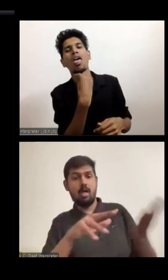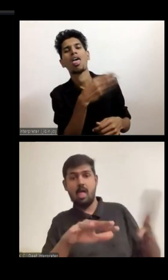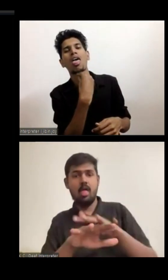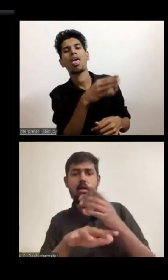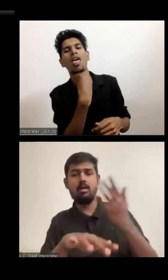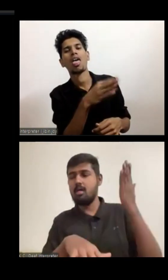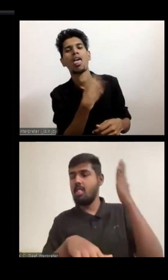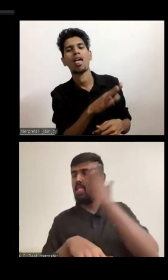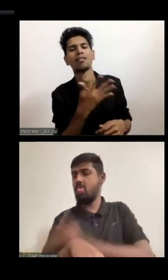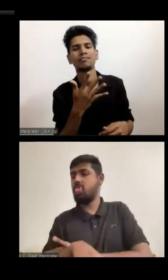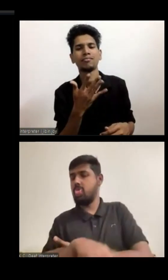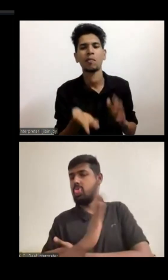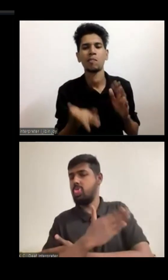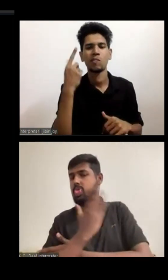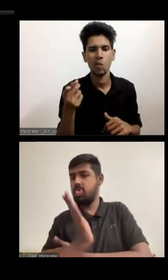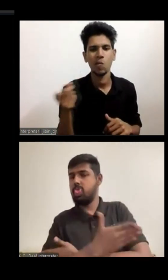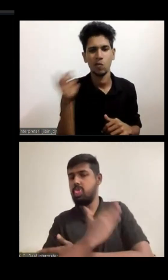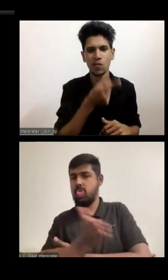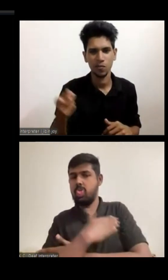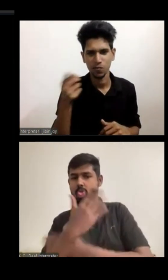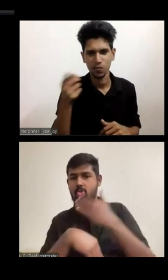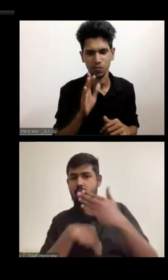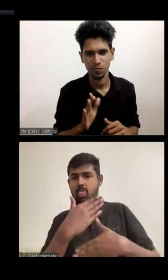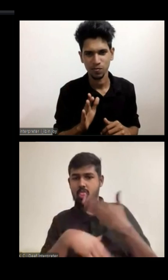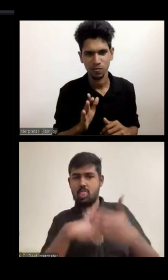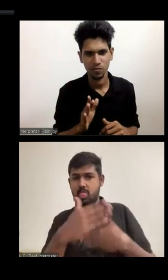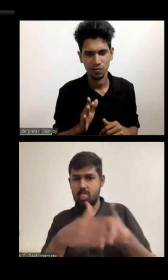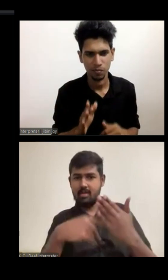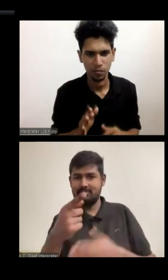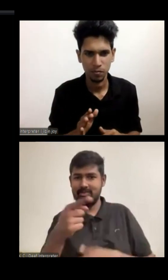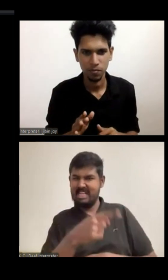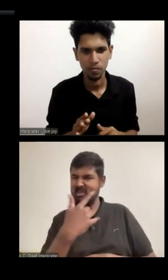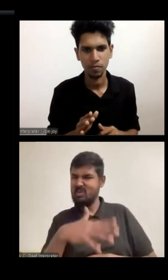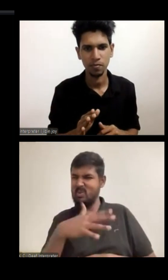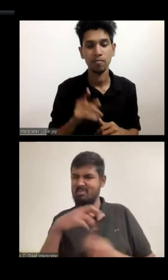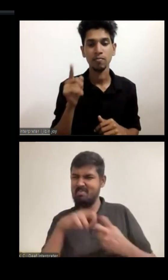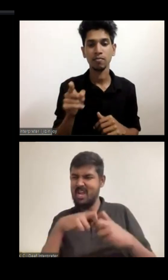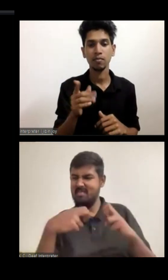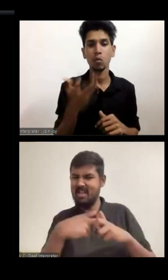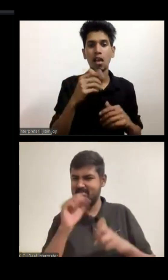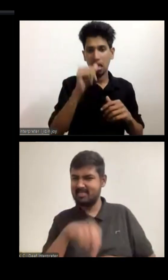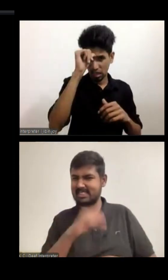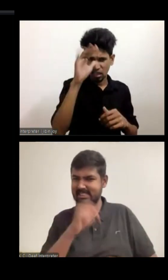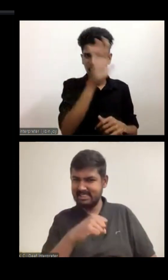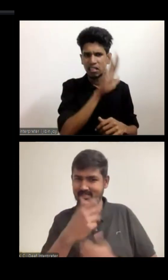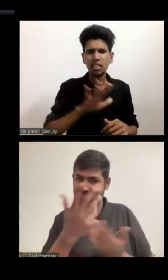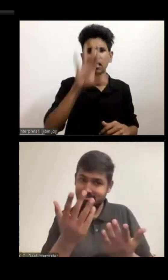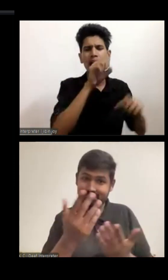So if the business model is able to integrate with the healthcare system in India so that it can be